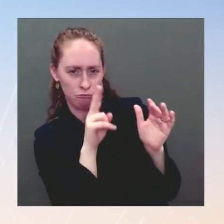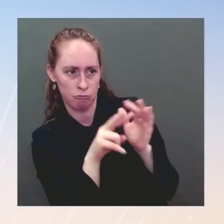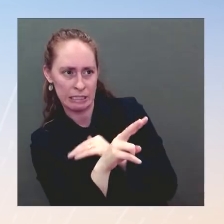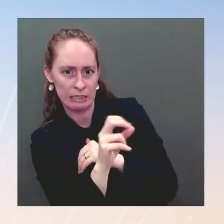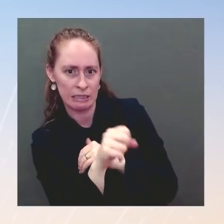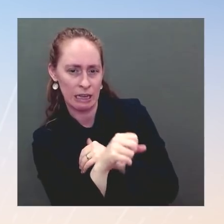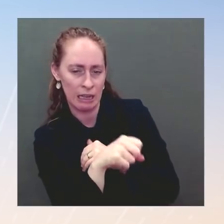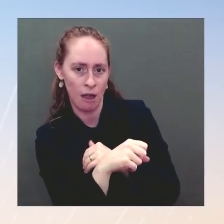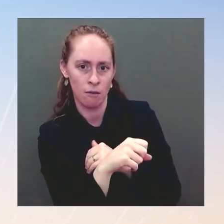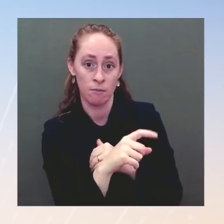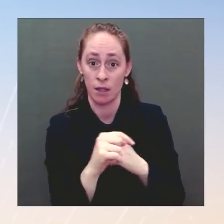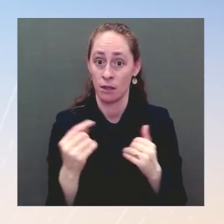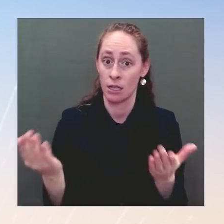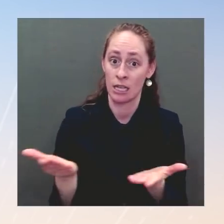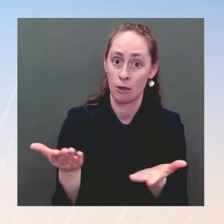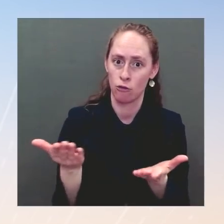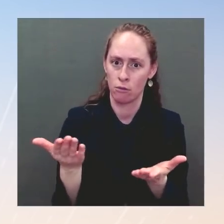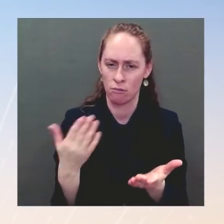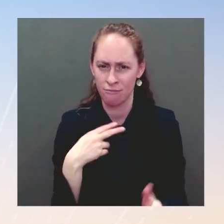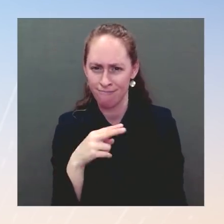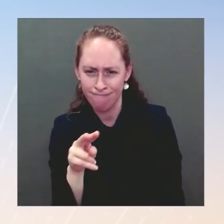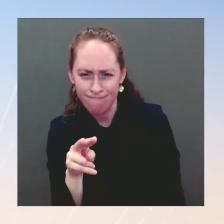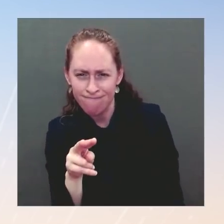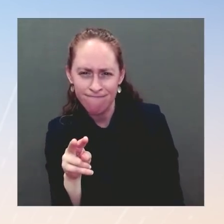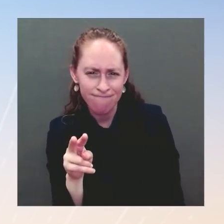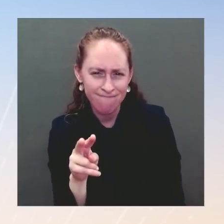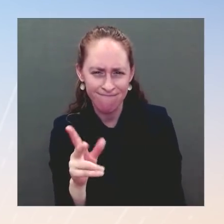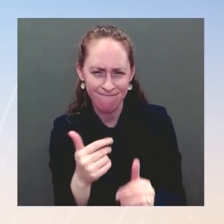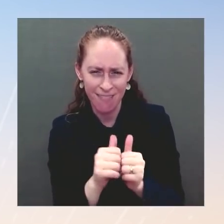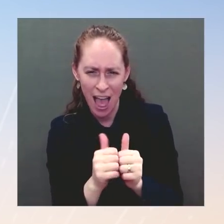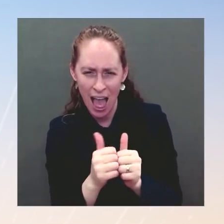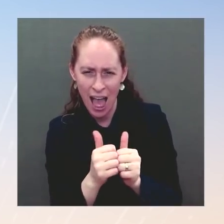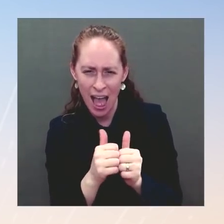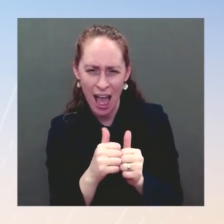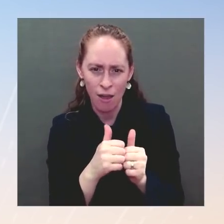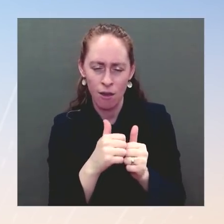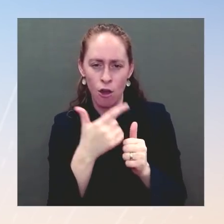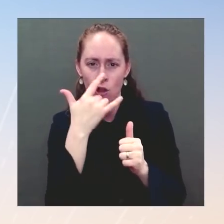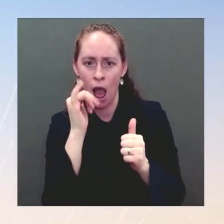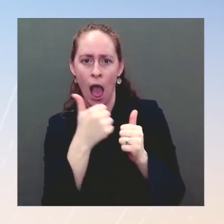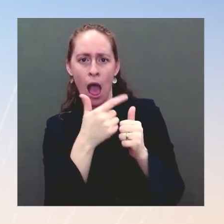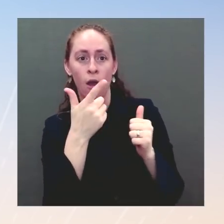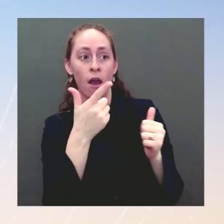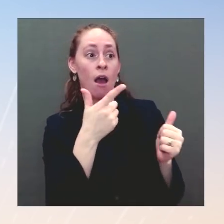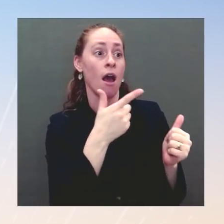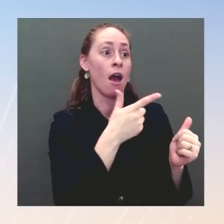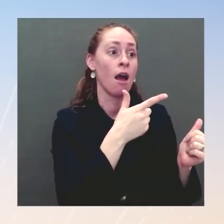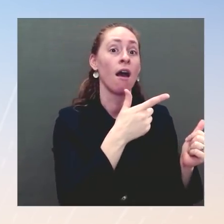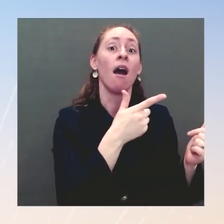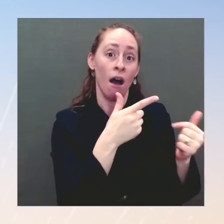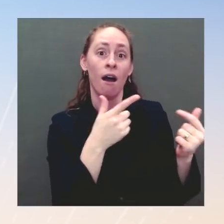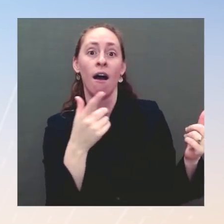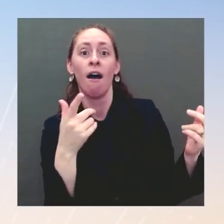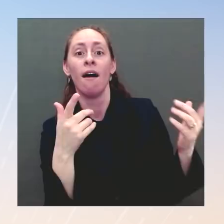Ms. Psaki: Again, I'm not going to outline "if this, then that" from here. And I -- unless you know something the rest of us don't know, I don't know that anyone knows